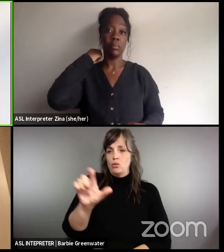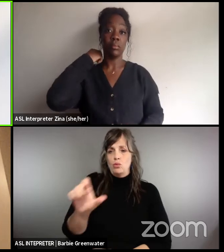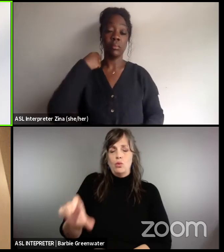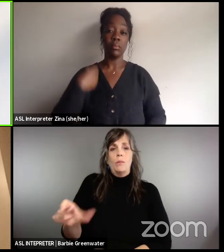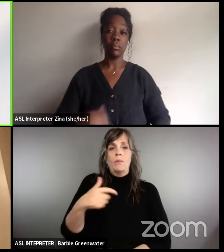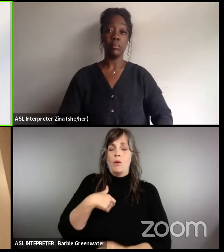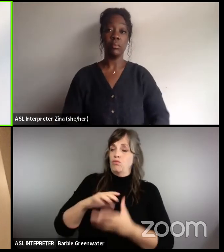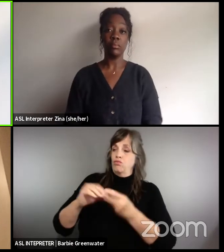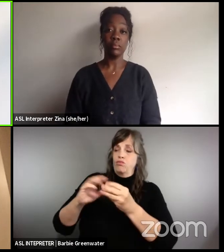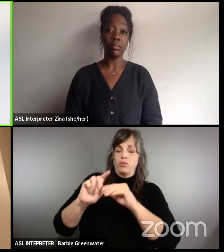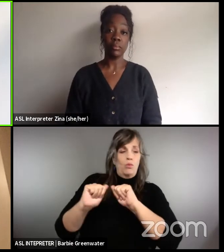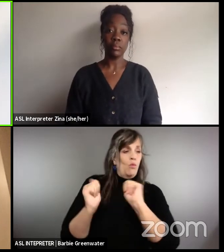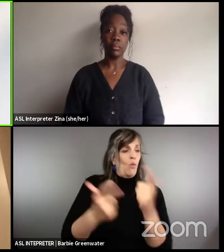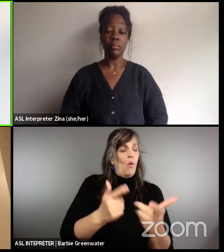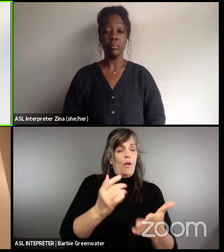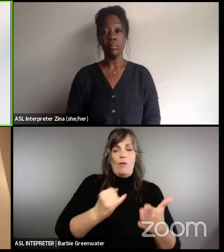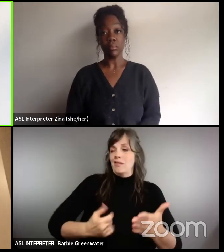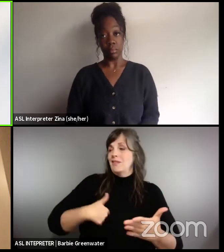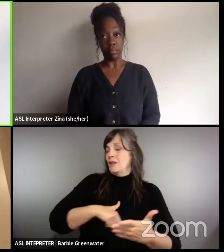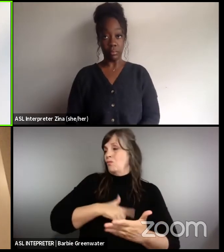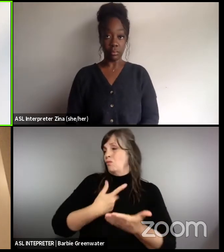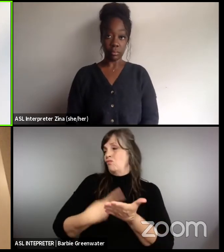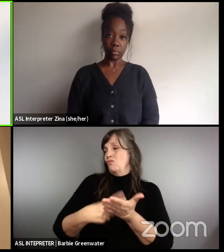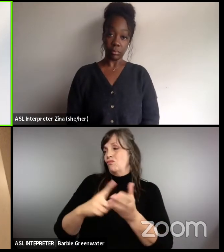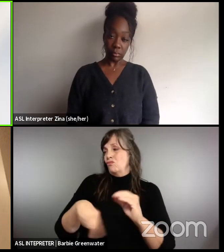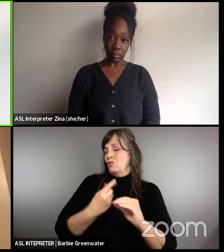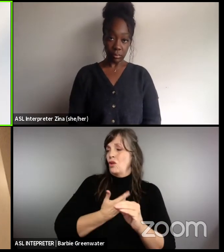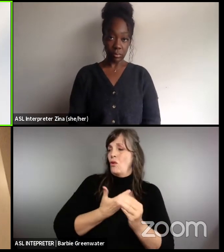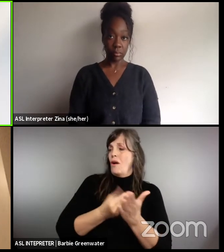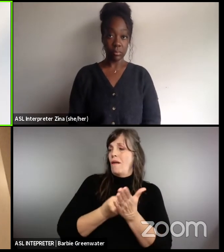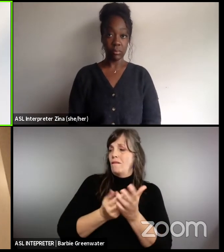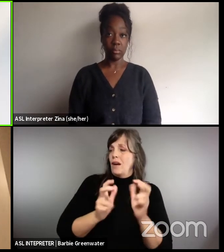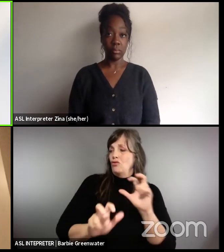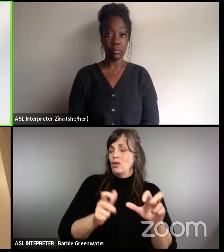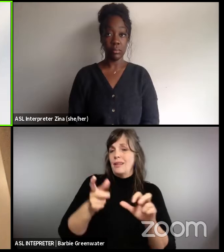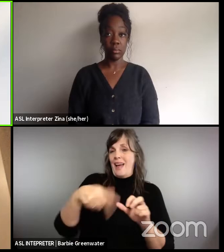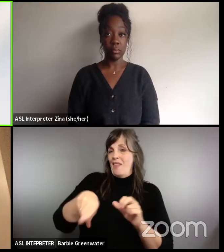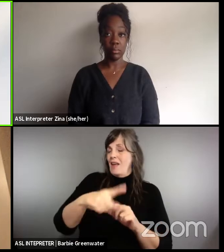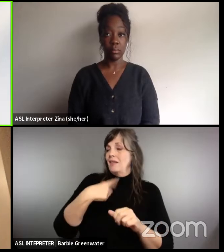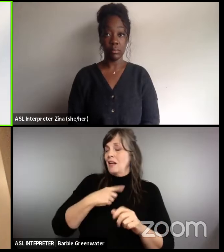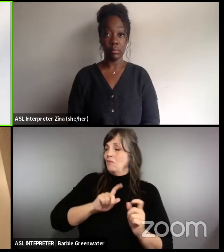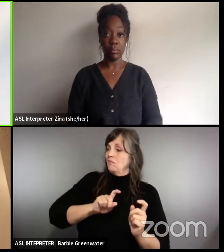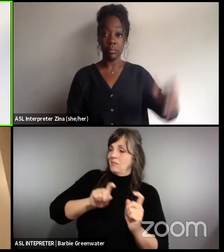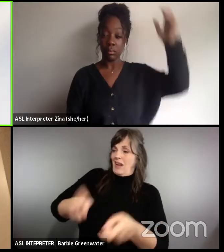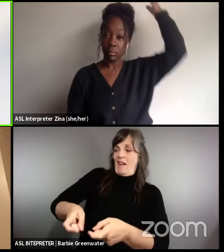we have spoken to our funders and our funders have said that we can give you funding for your data